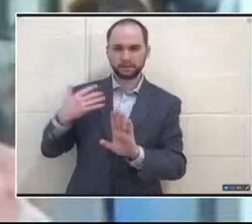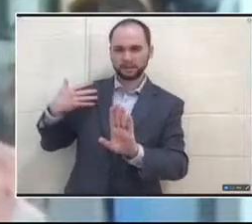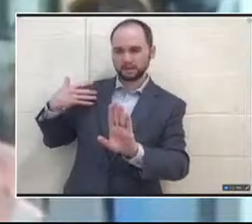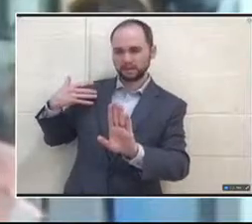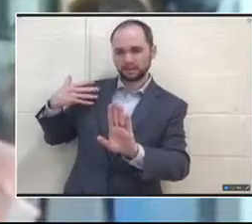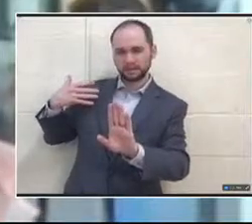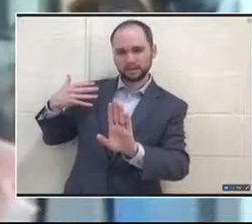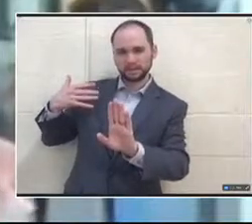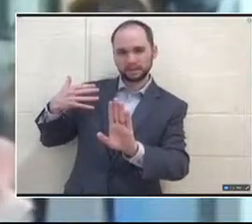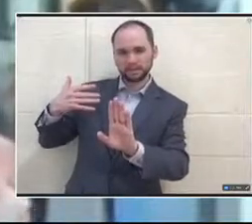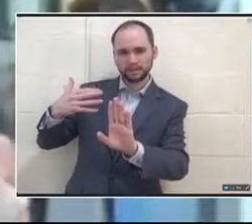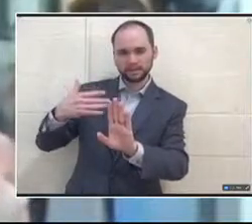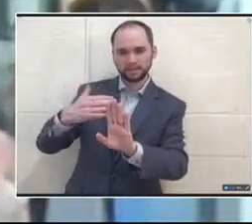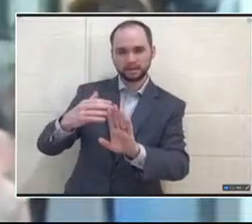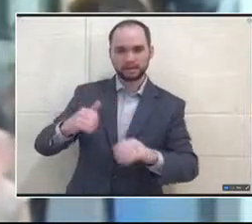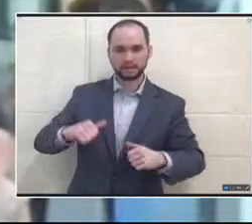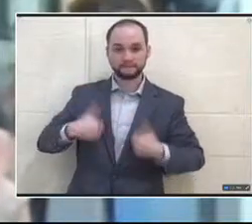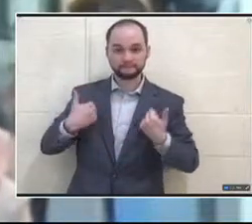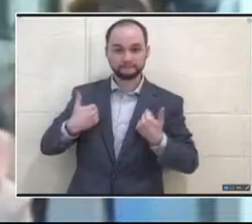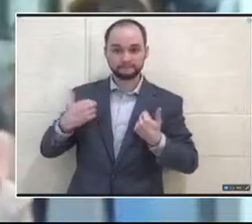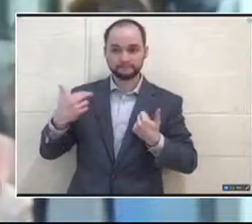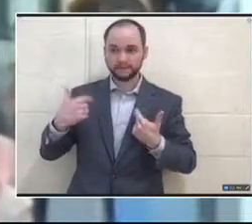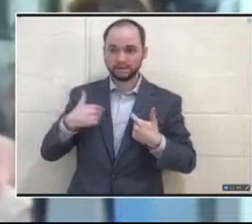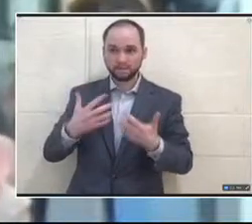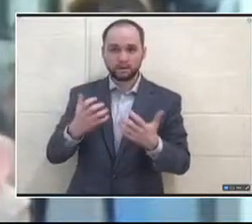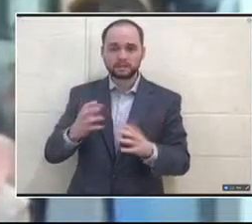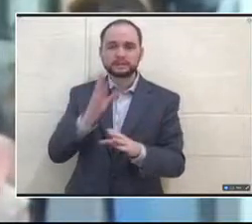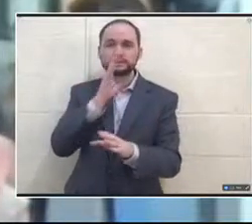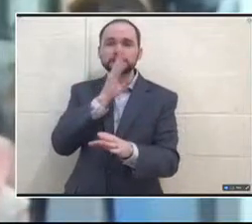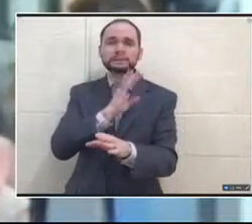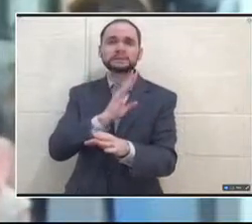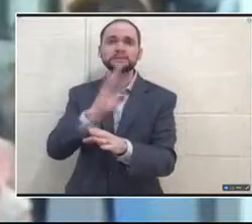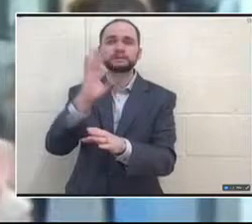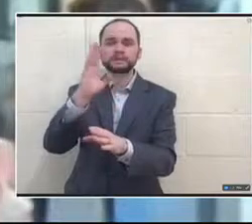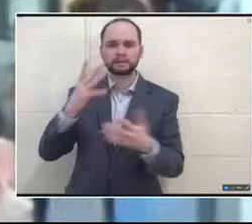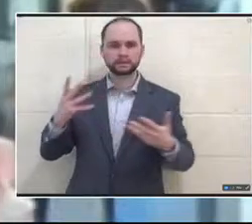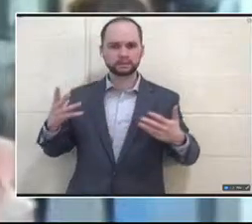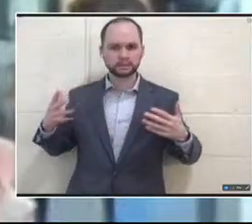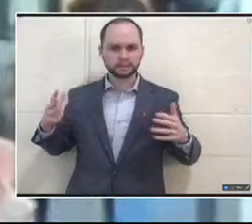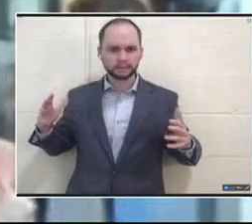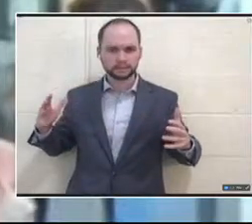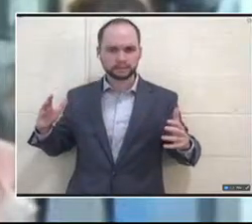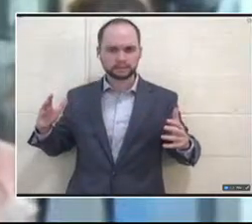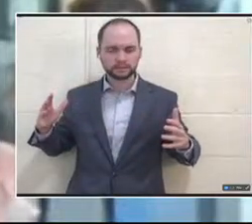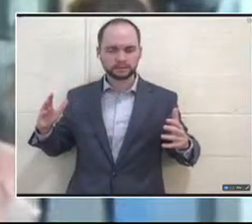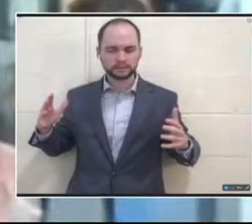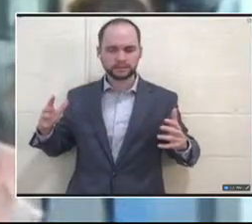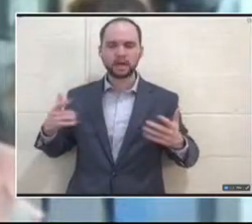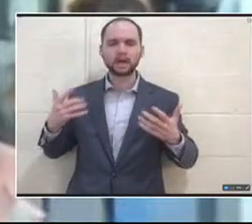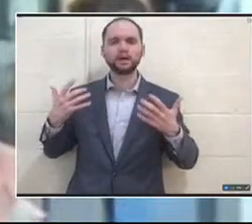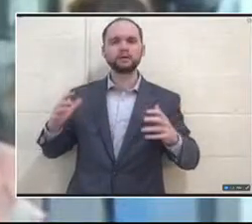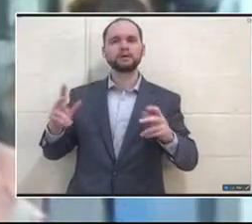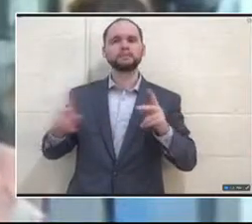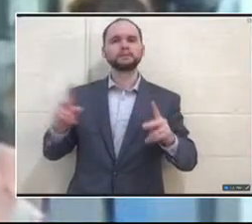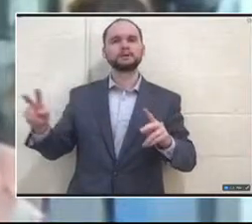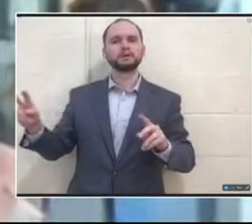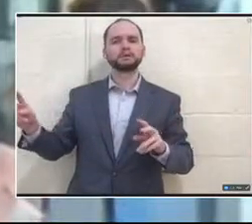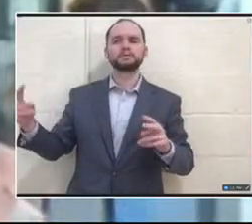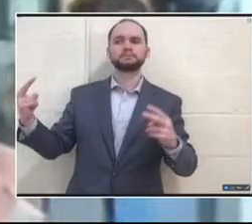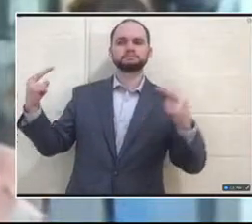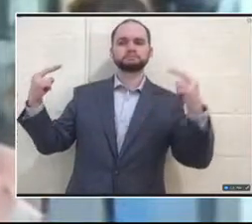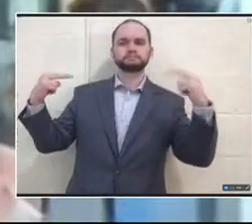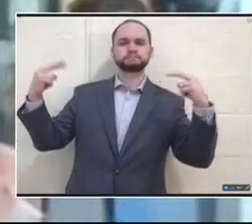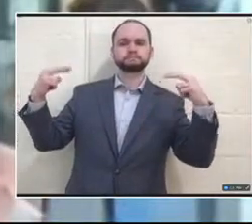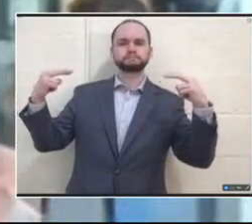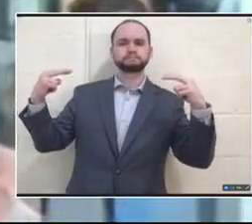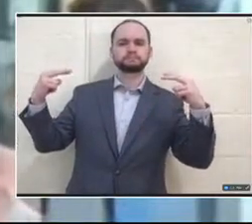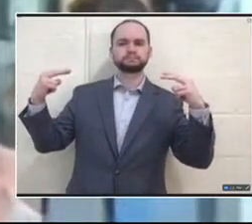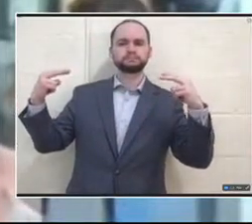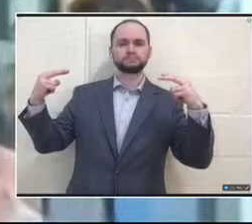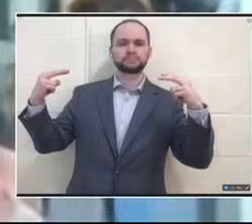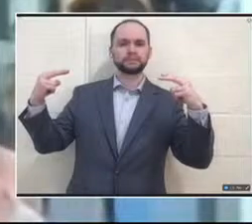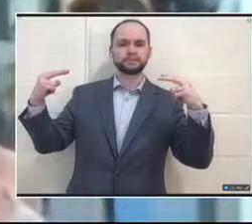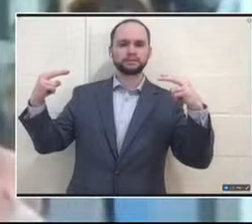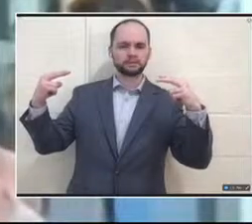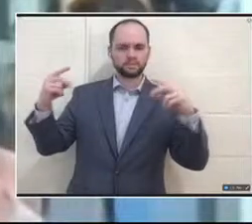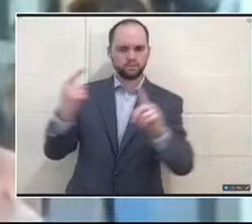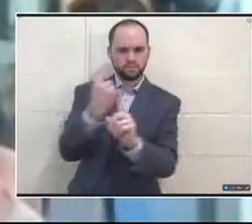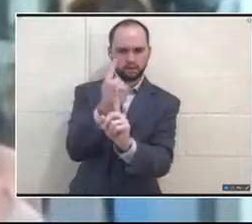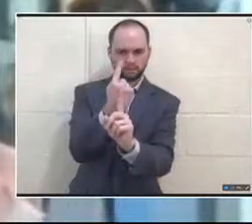was sing and not have people look upon me in any way but to judge me on my voice and my talent. I